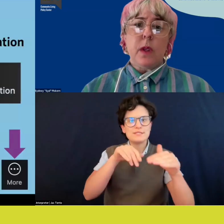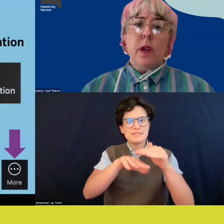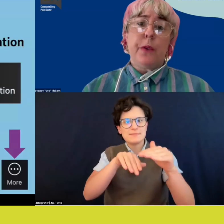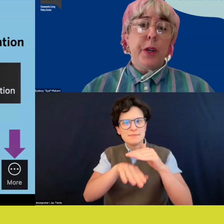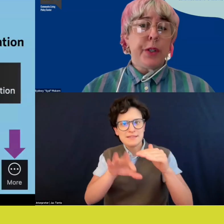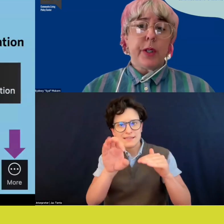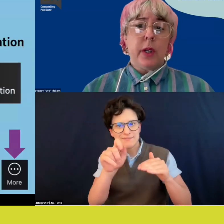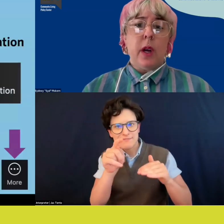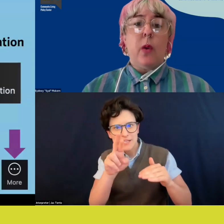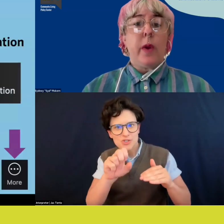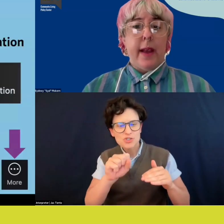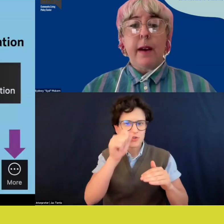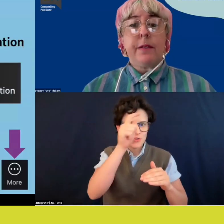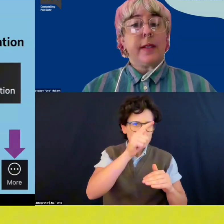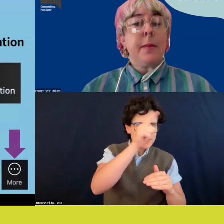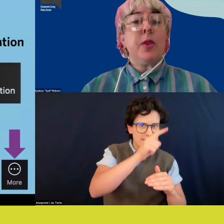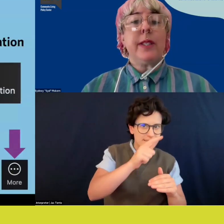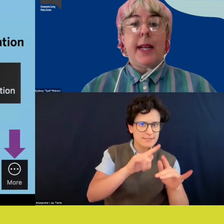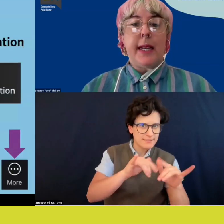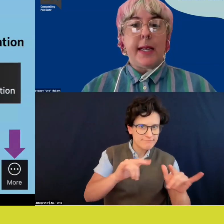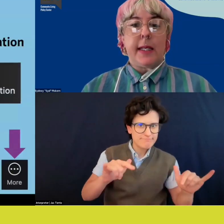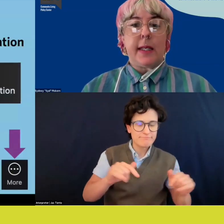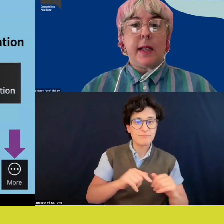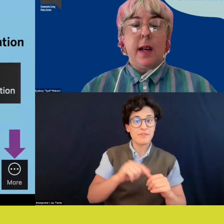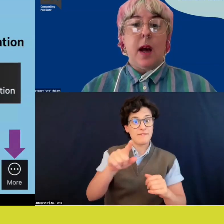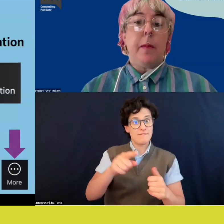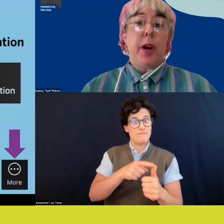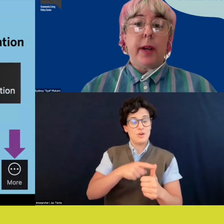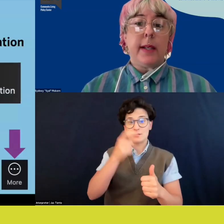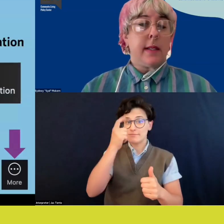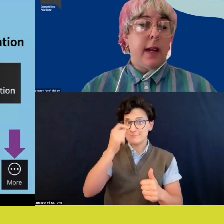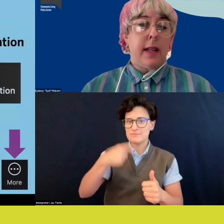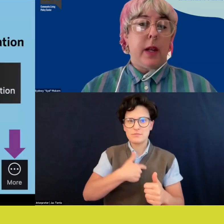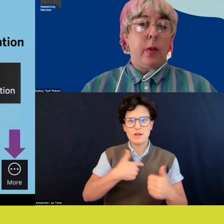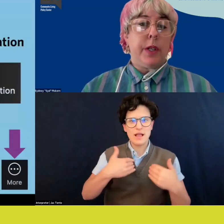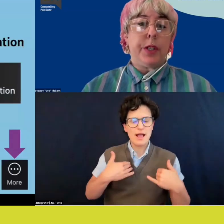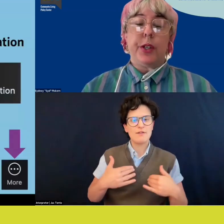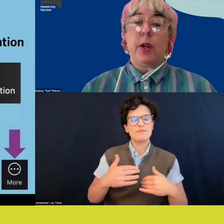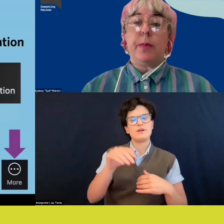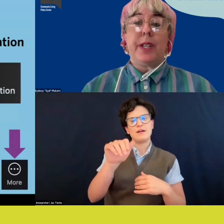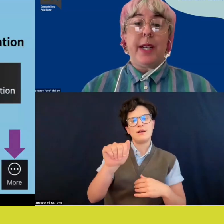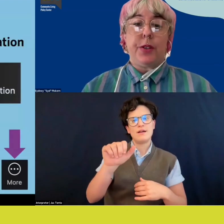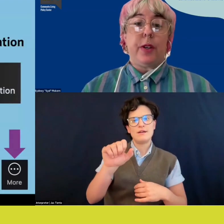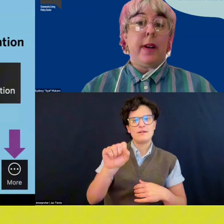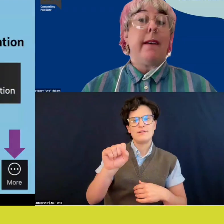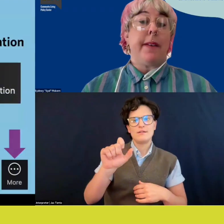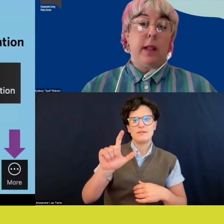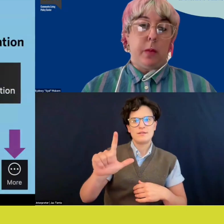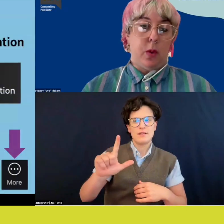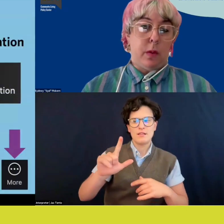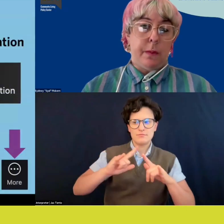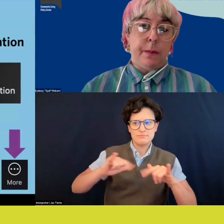First, we have simultaneous American Sign Language interpretation available.